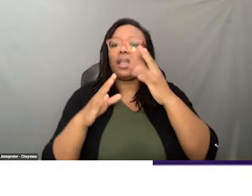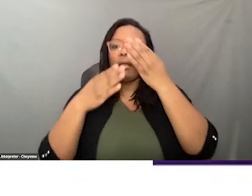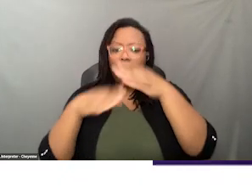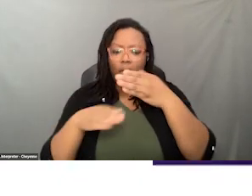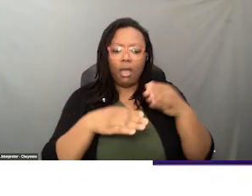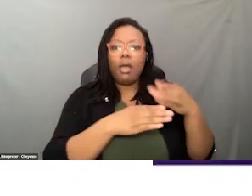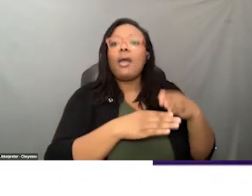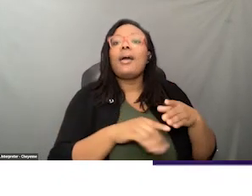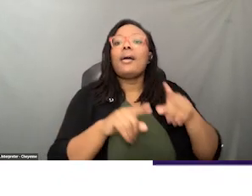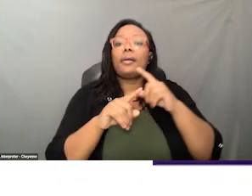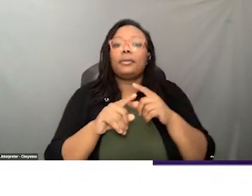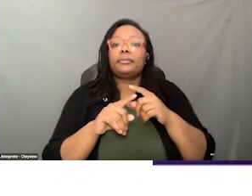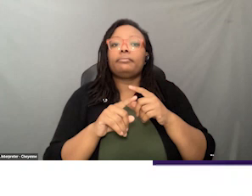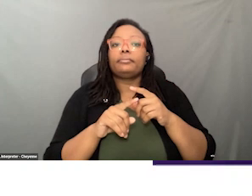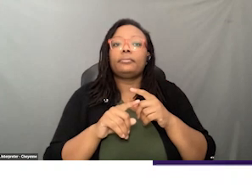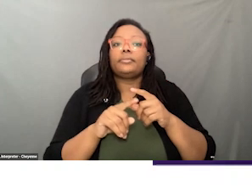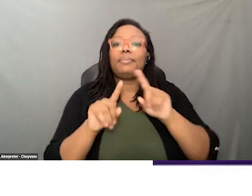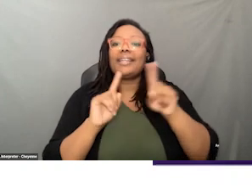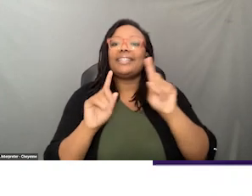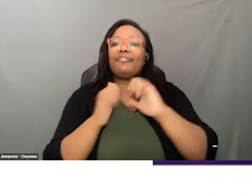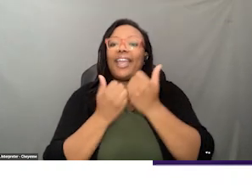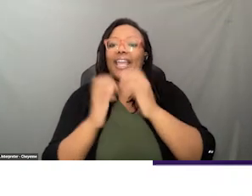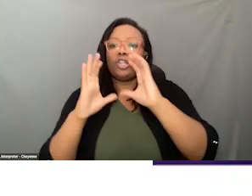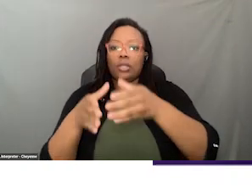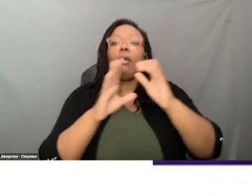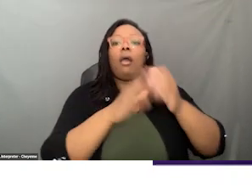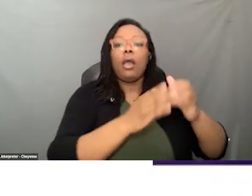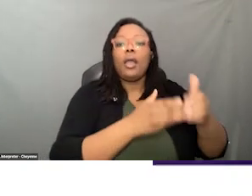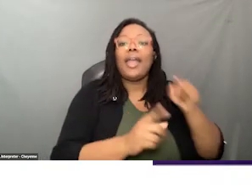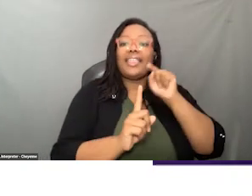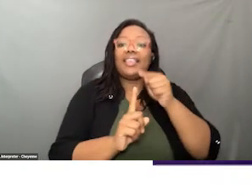down by -- excuse me -- by different agencies. And this one here is NSF.